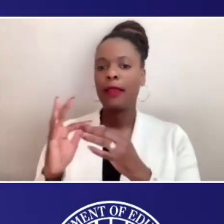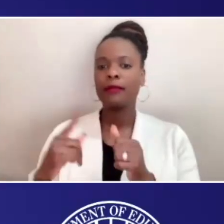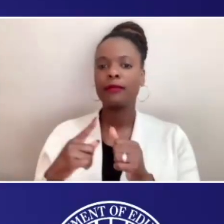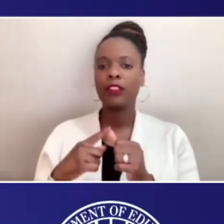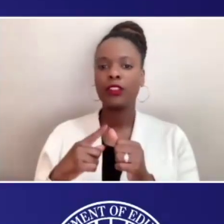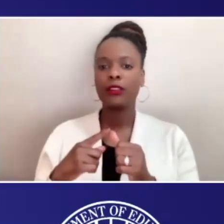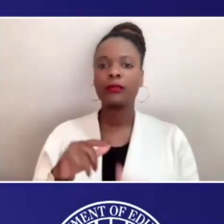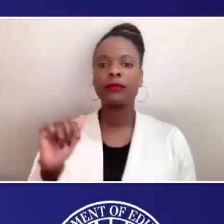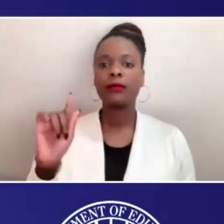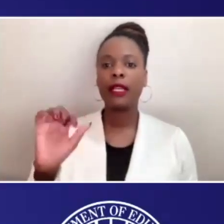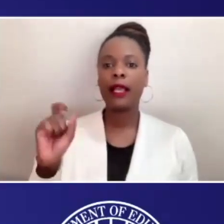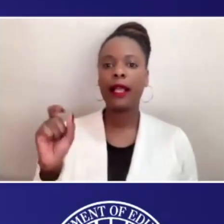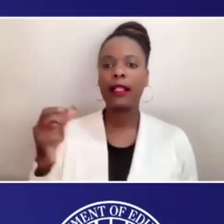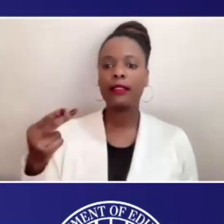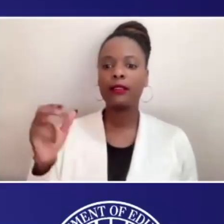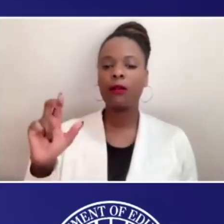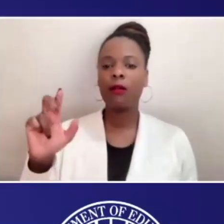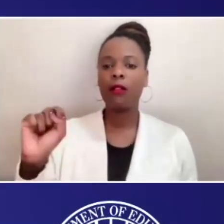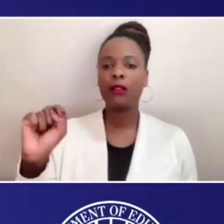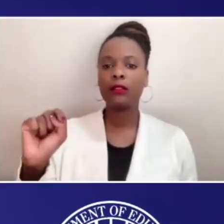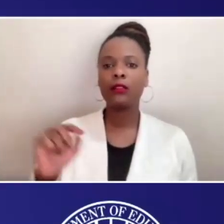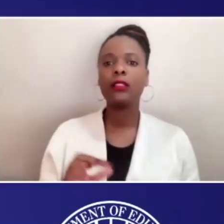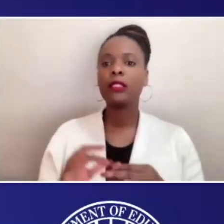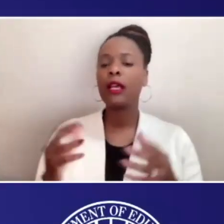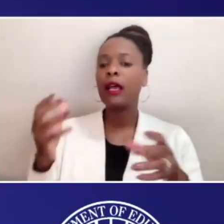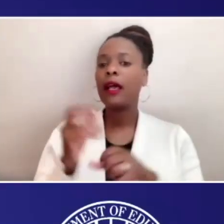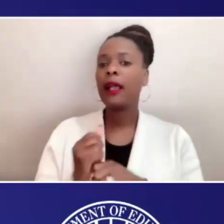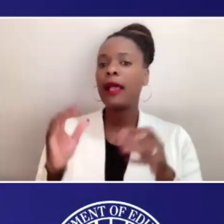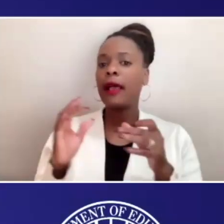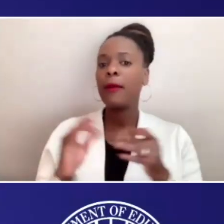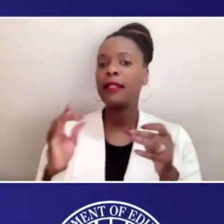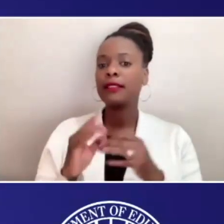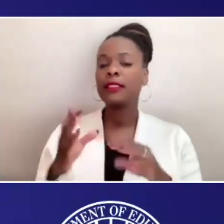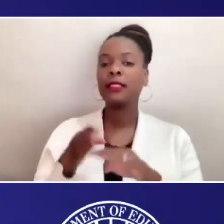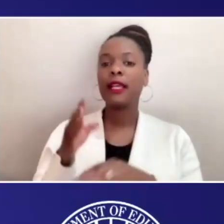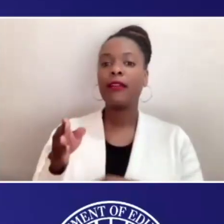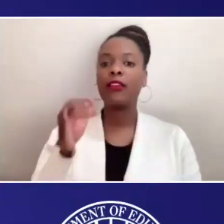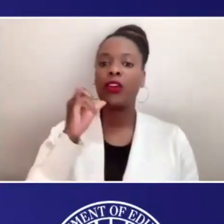Alex Holt? So I got some messages after the end of yesterday. So I just wanted to clarify for